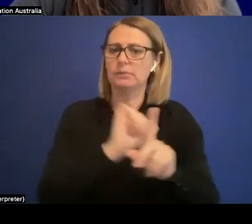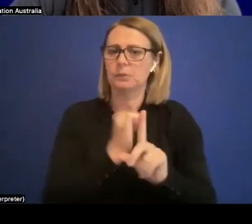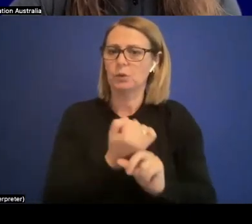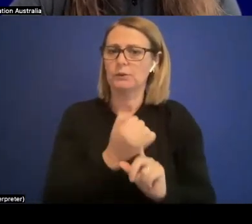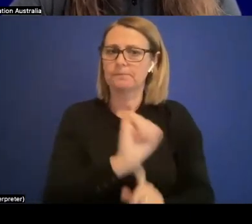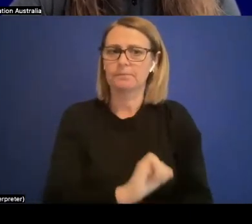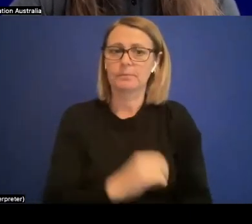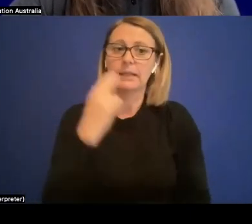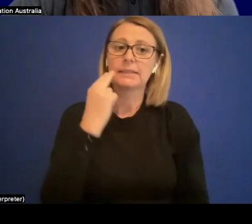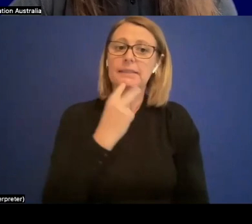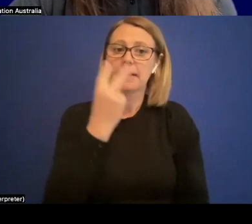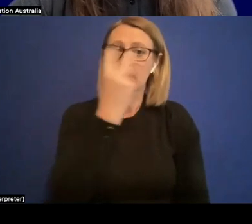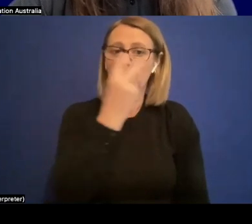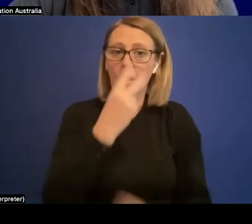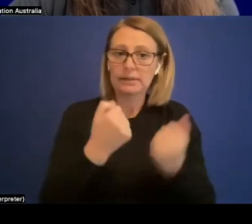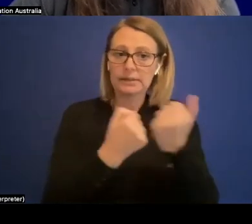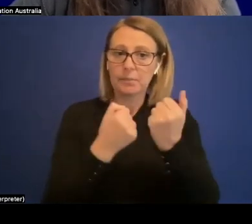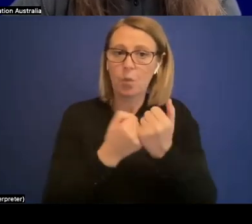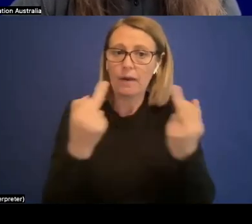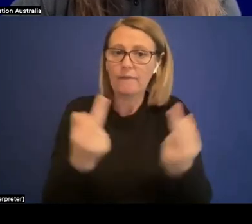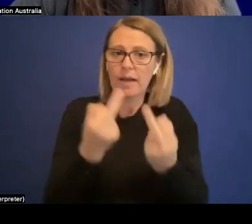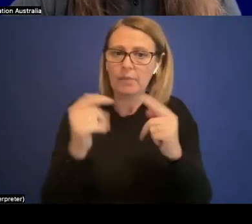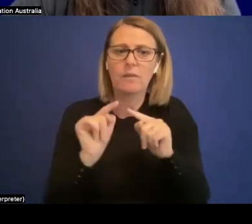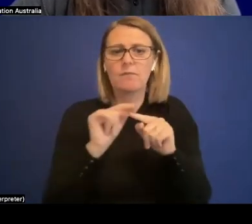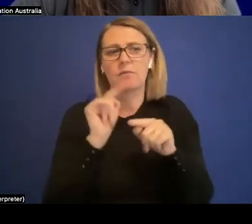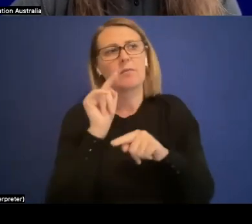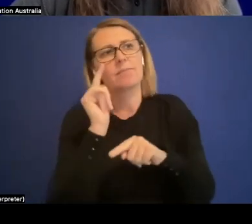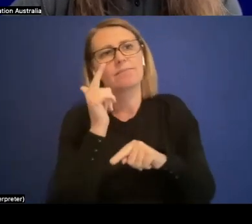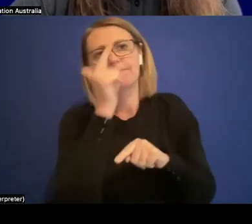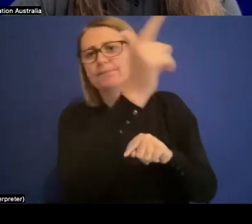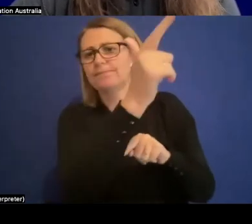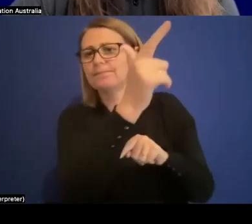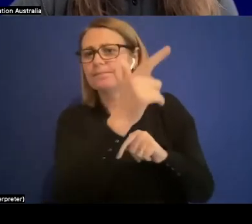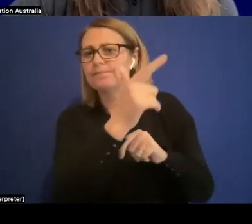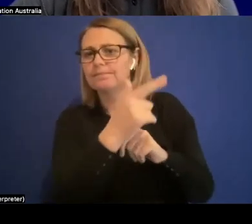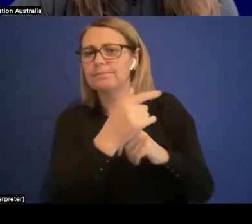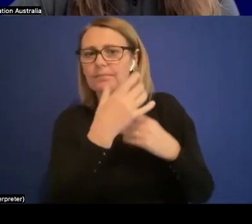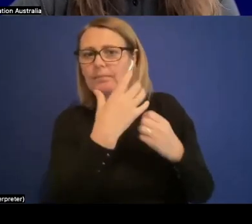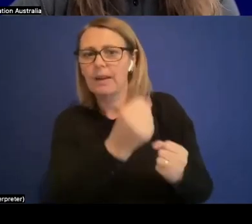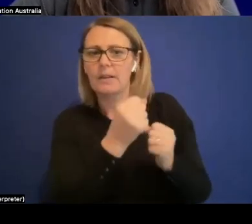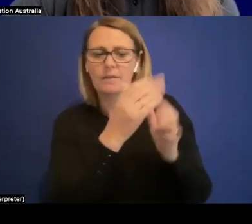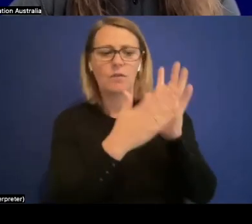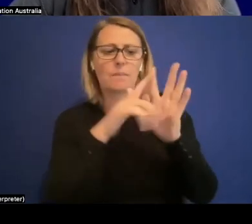support available remotely, so from a little bit of deafblind support from the metro region, but